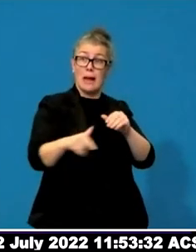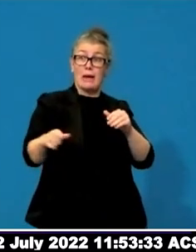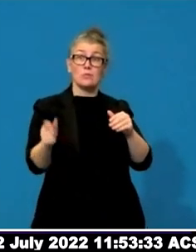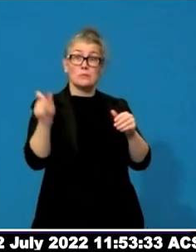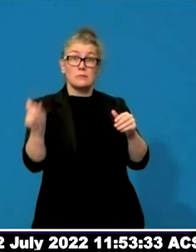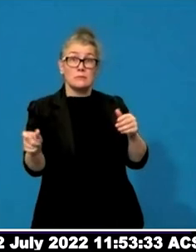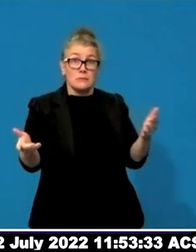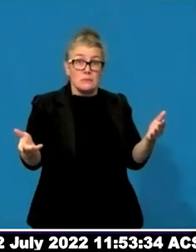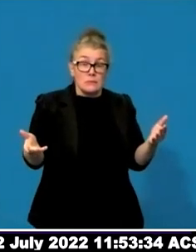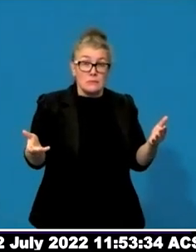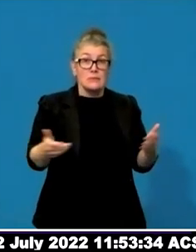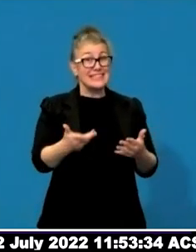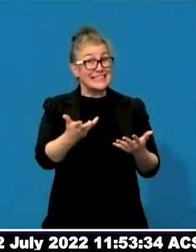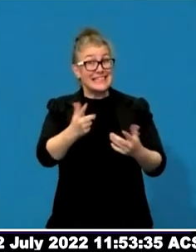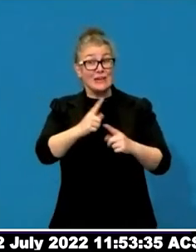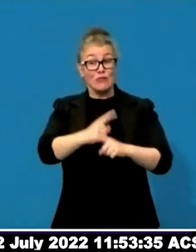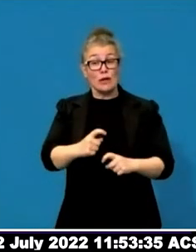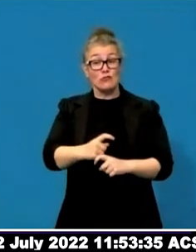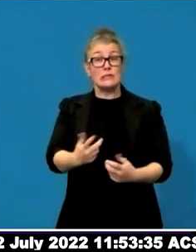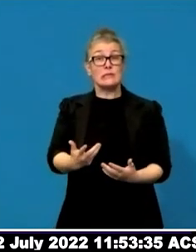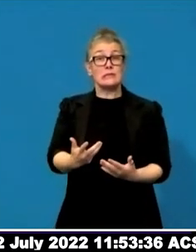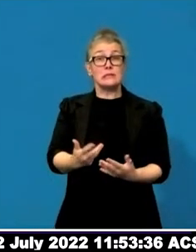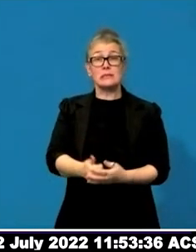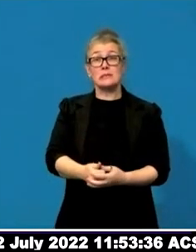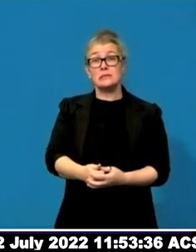This is the frustration that I think many people experience